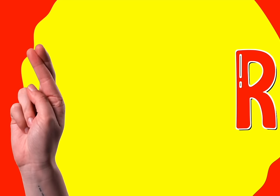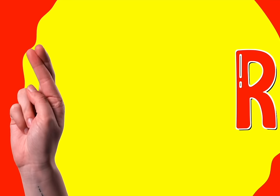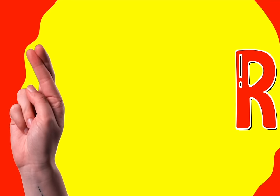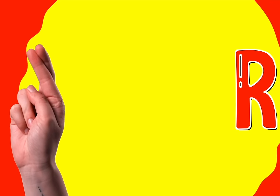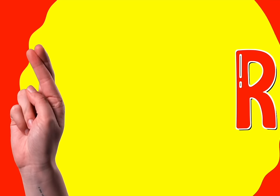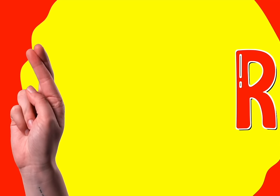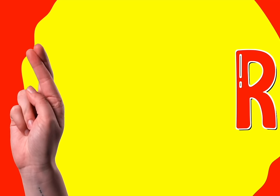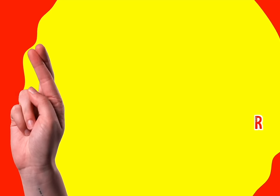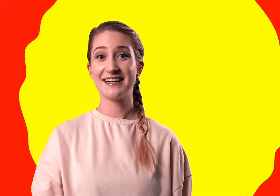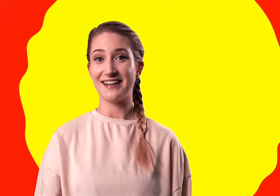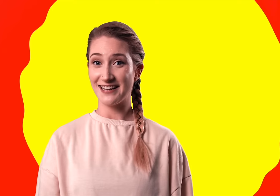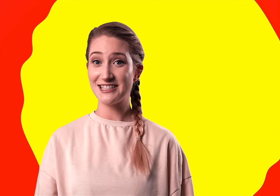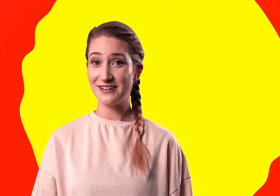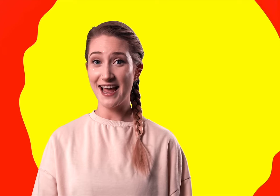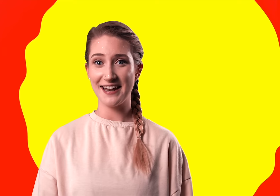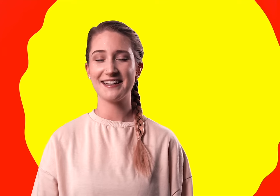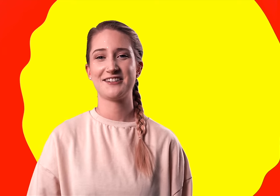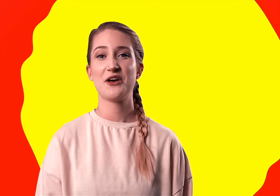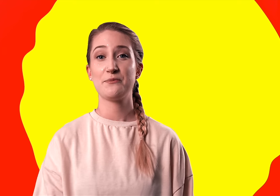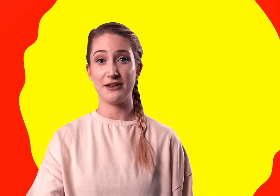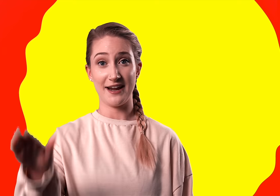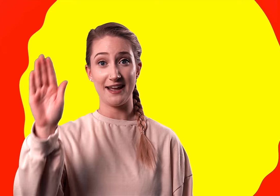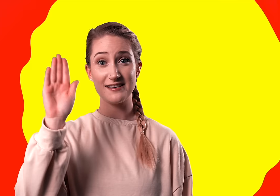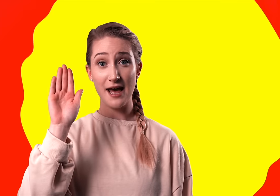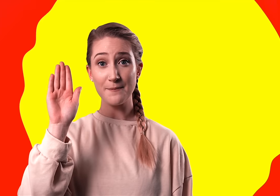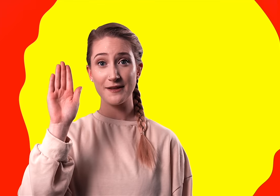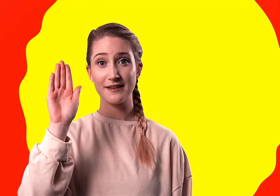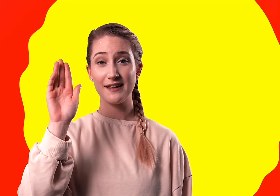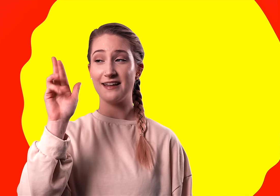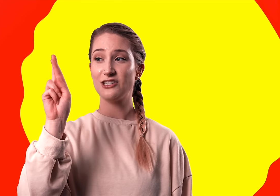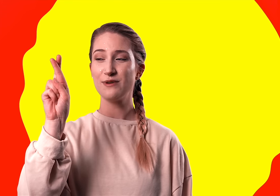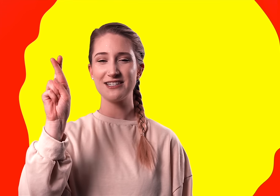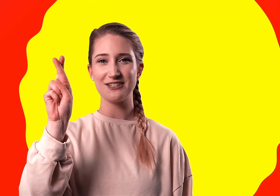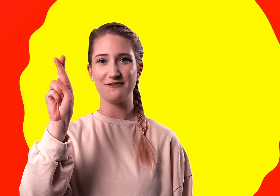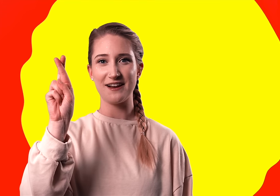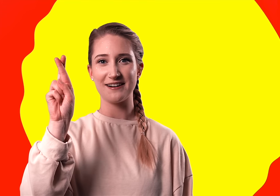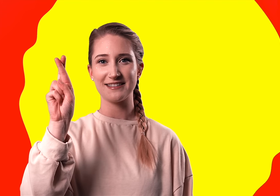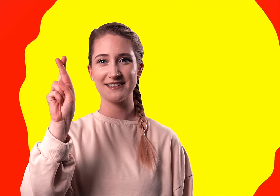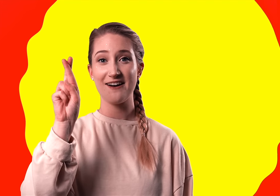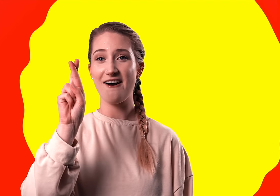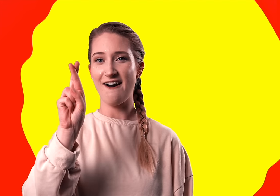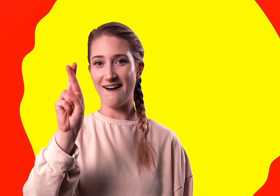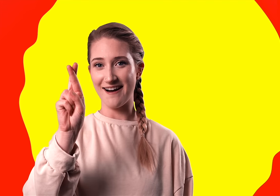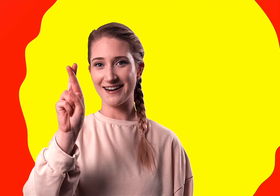R. Now let's do it again. Put your hand up. And twist your two fingers. R.